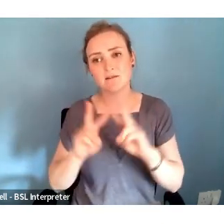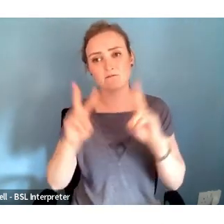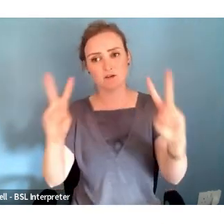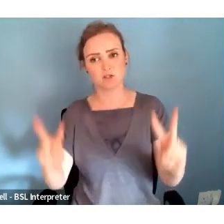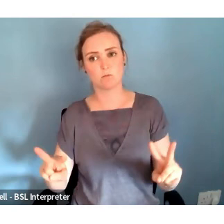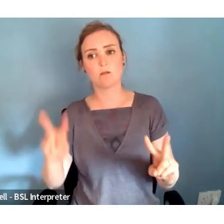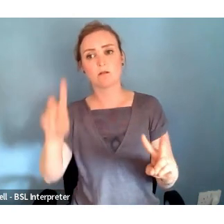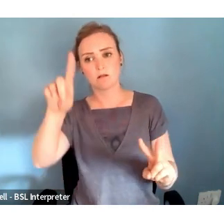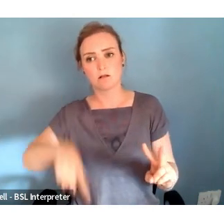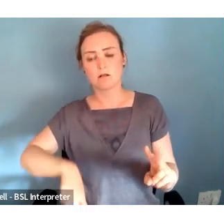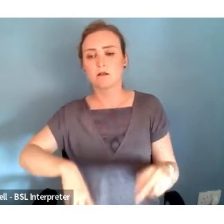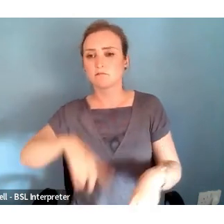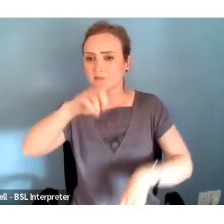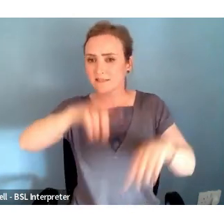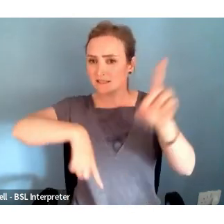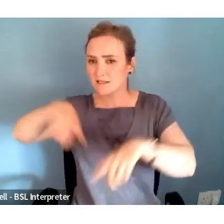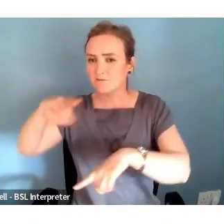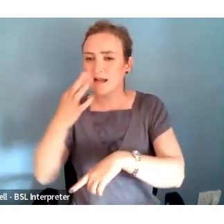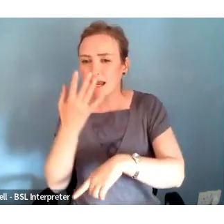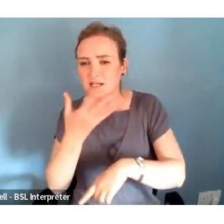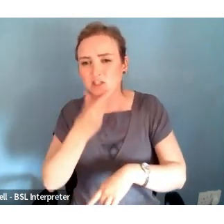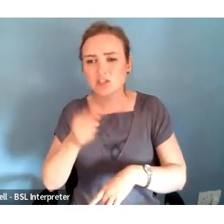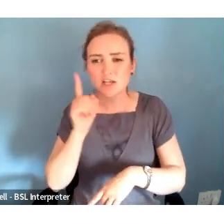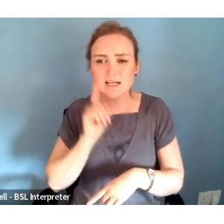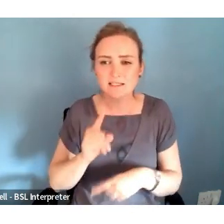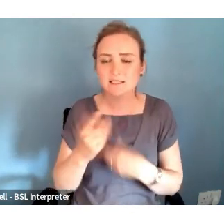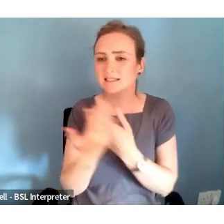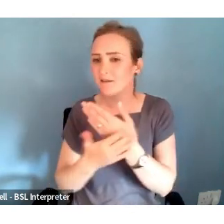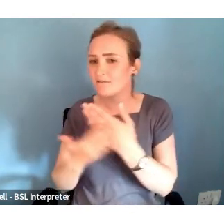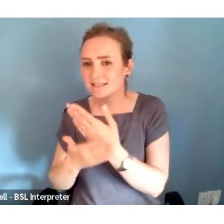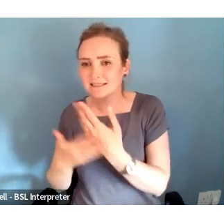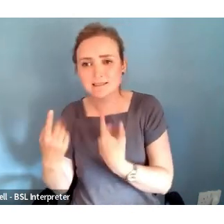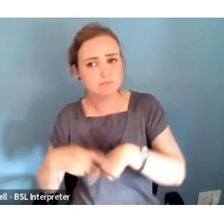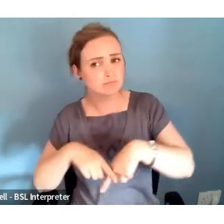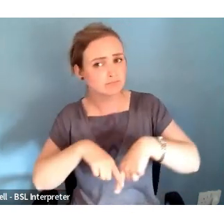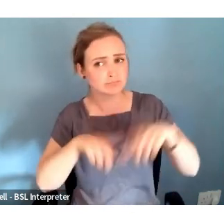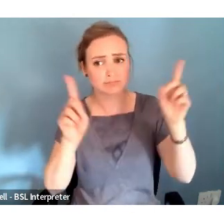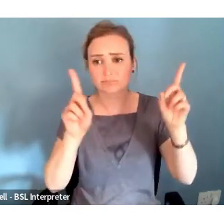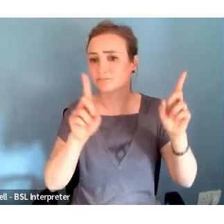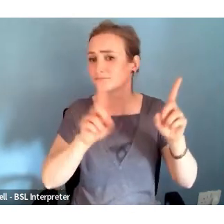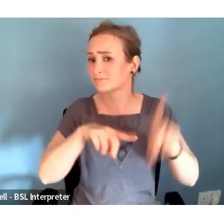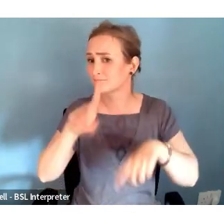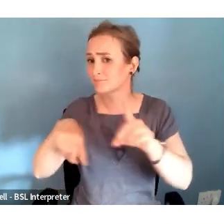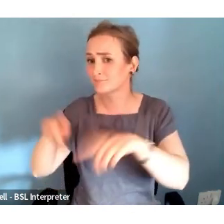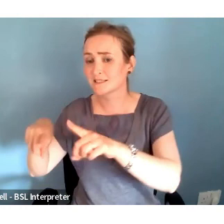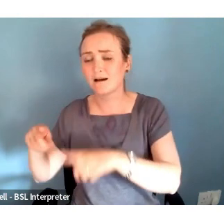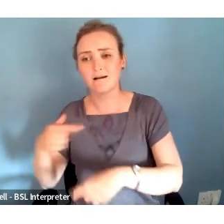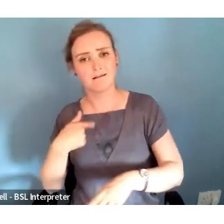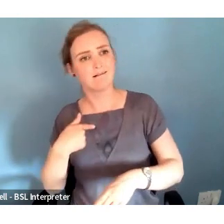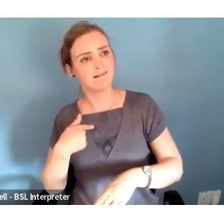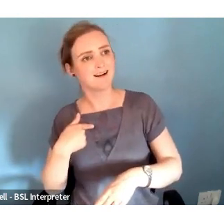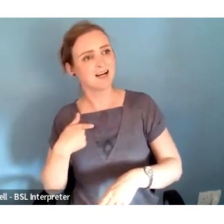people were different ages, genders, skin colours and that immediately makes you think yeah I am going to fit in here. I am not going to stick out like a